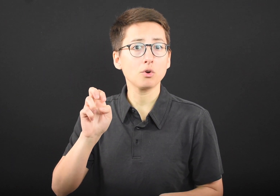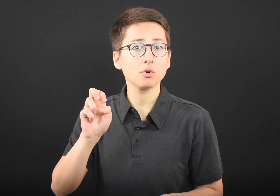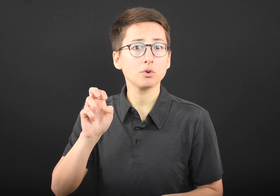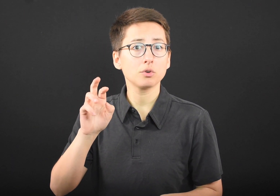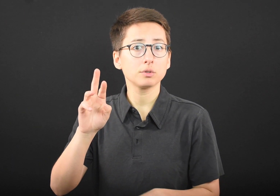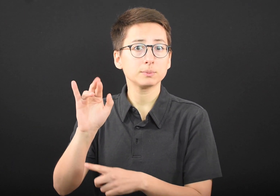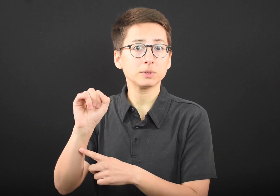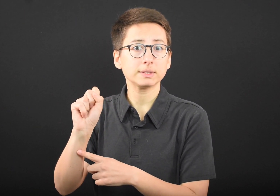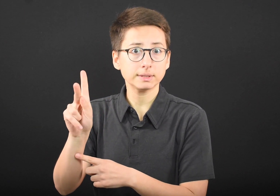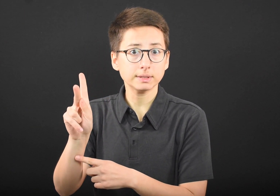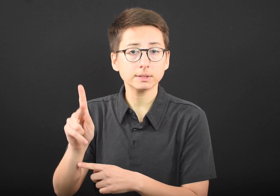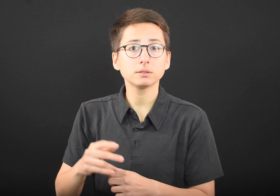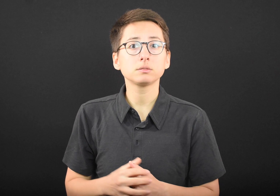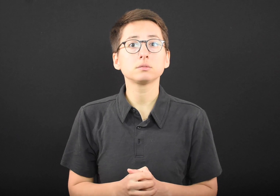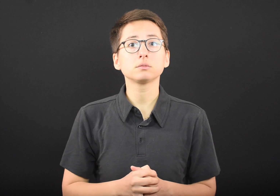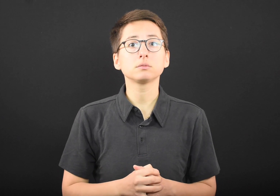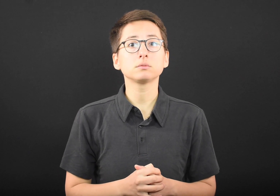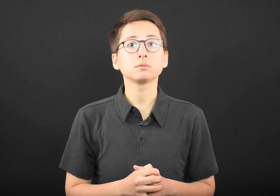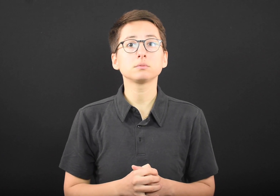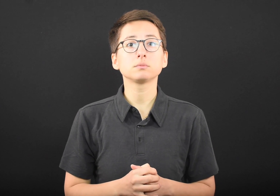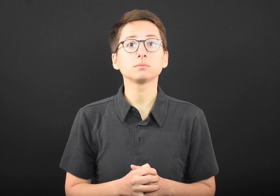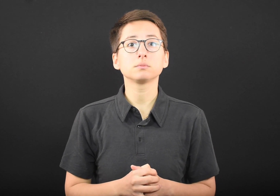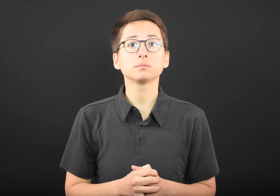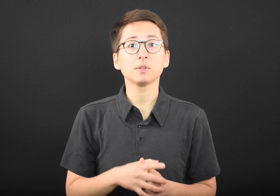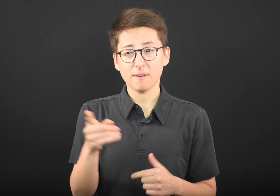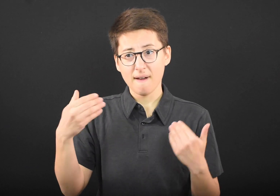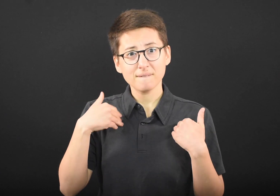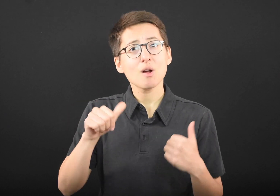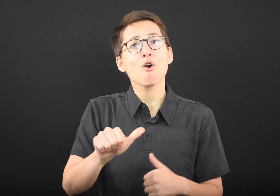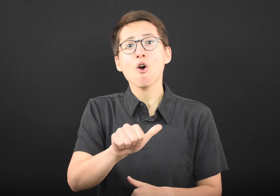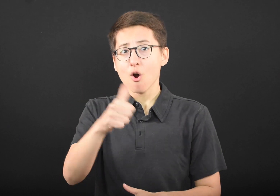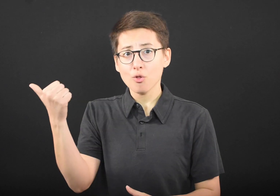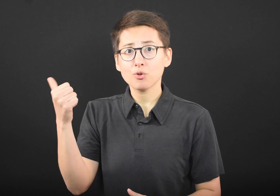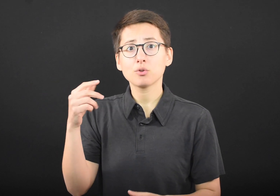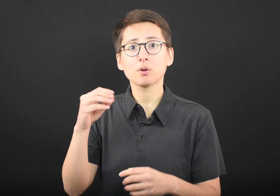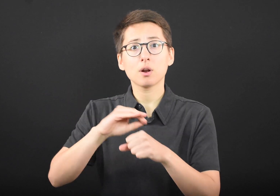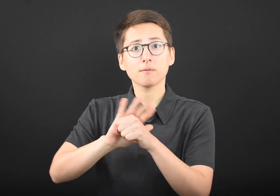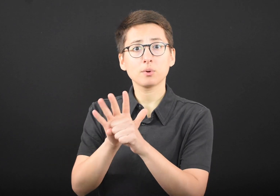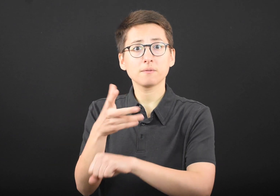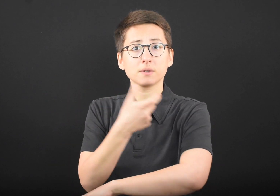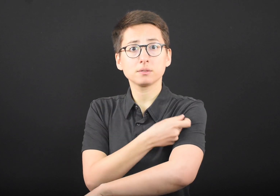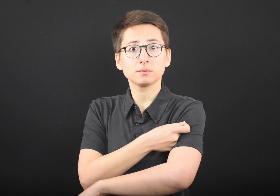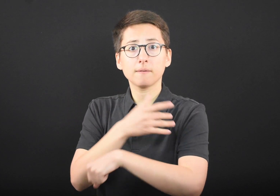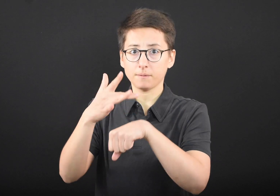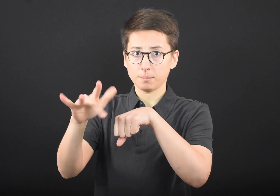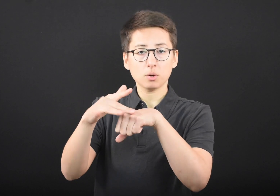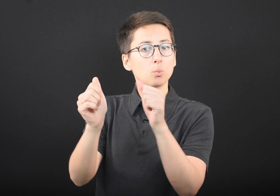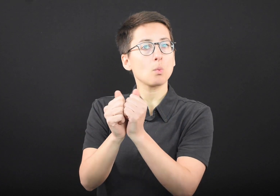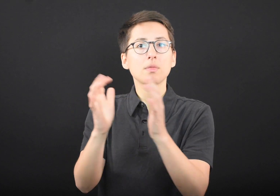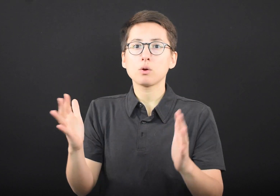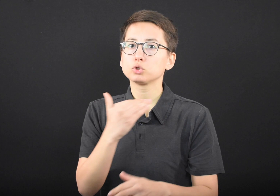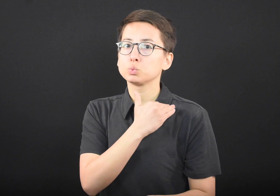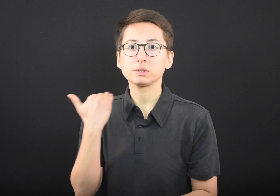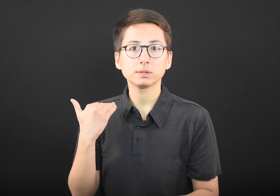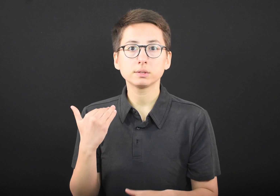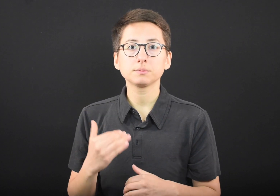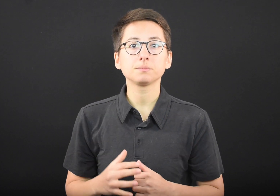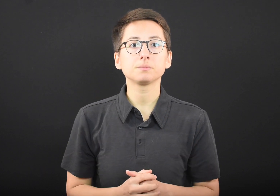risk of this adverse event and that there are other COVID-19 vaccine options available for which